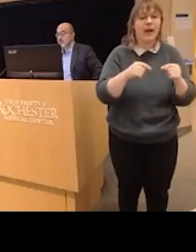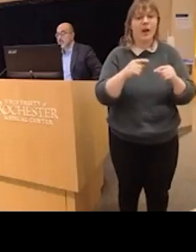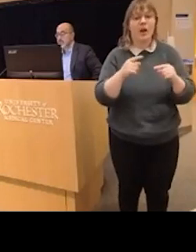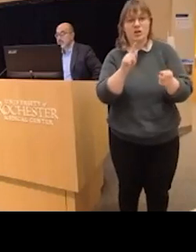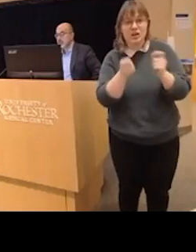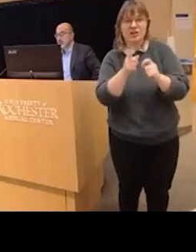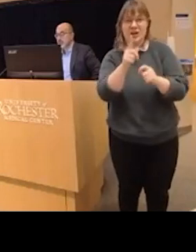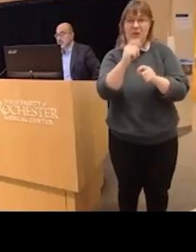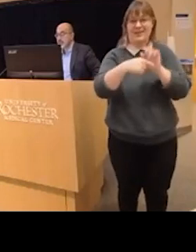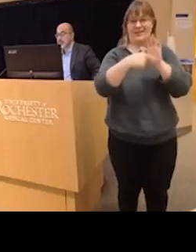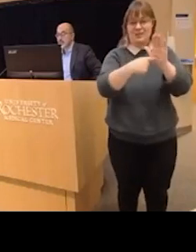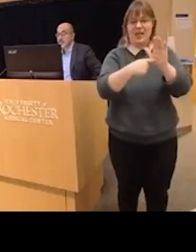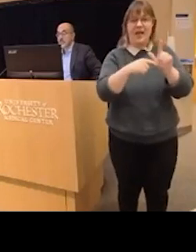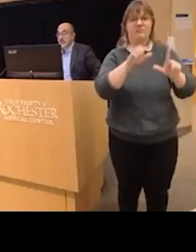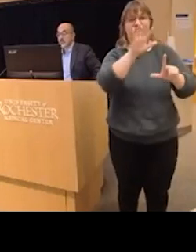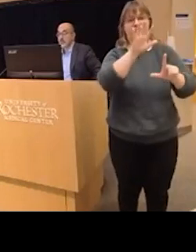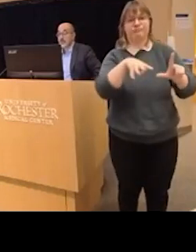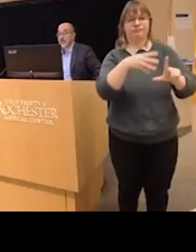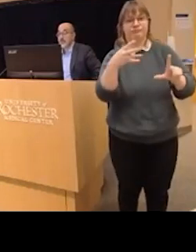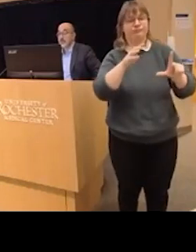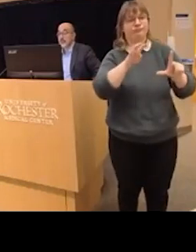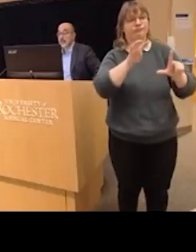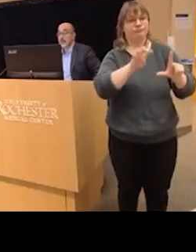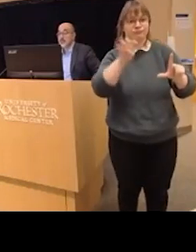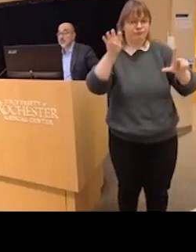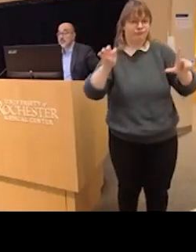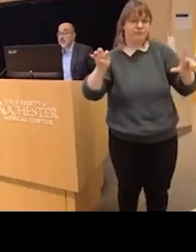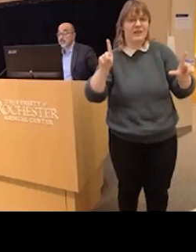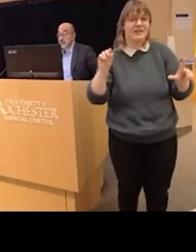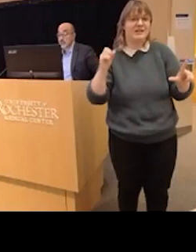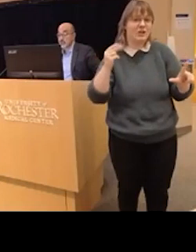display these little dashboards for the patient and the provider to see in real time during their